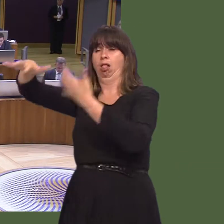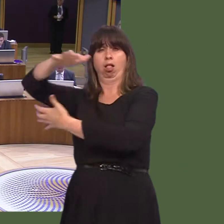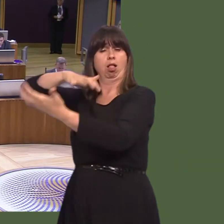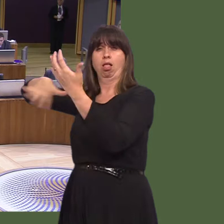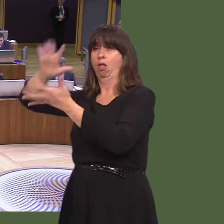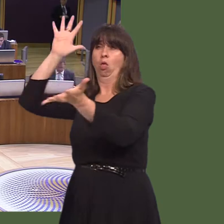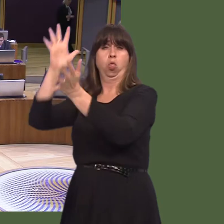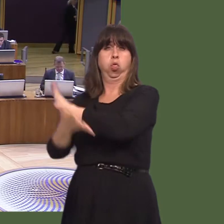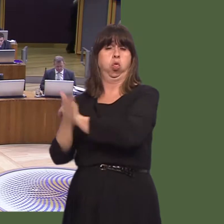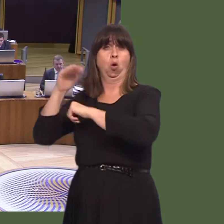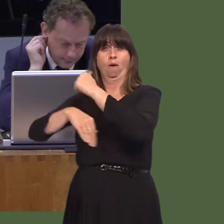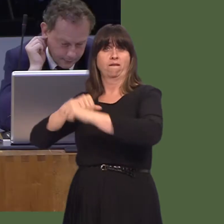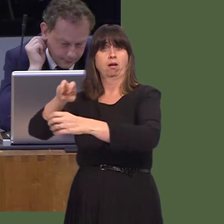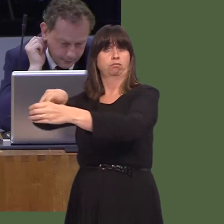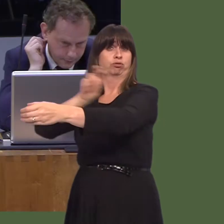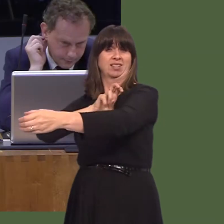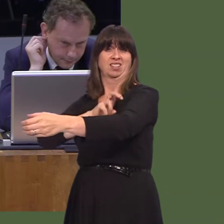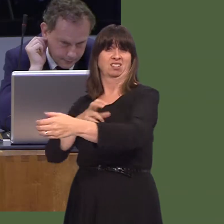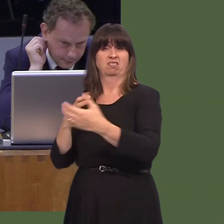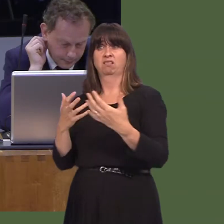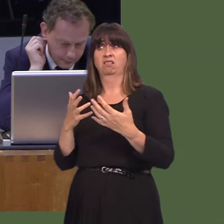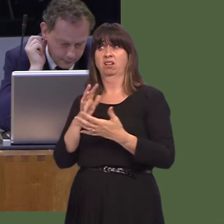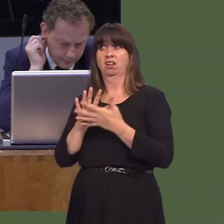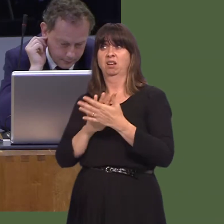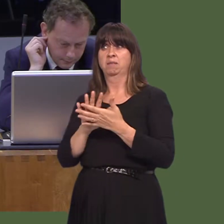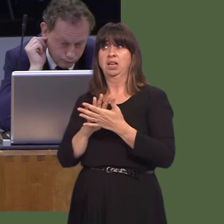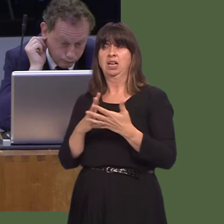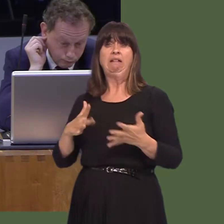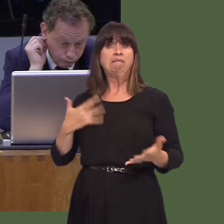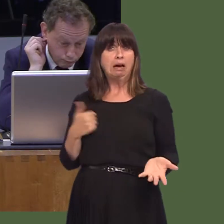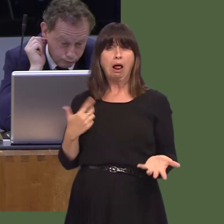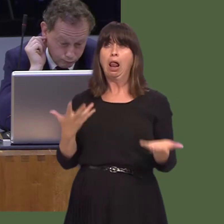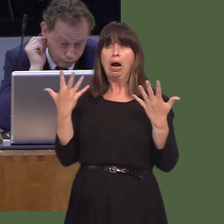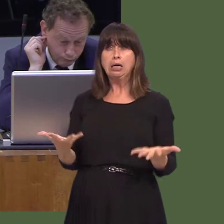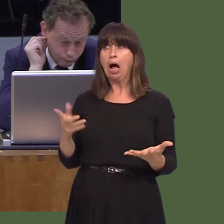hash of Brexit that we have no choice but to remain in the European Union, despite the